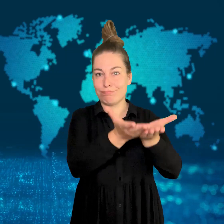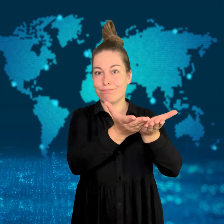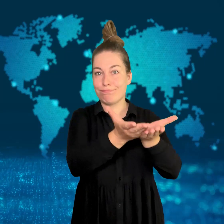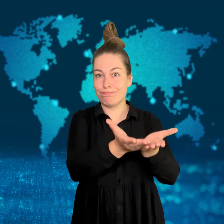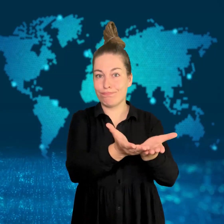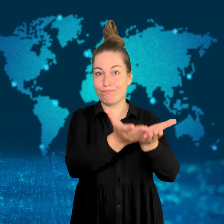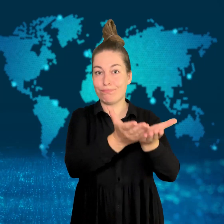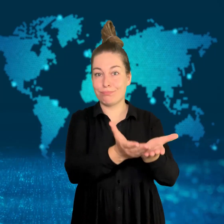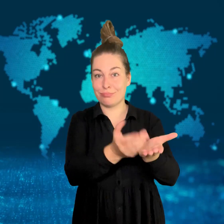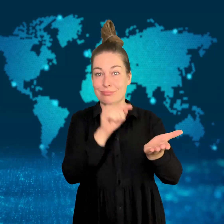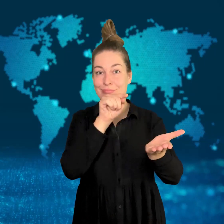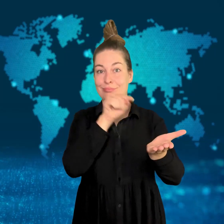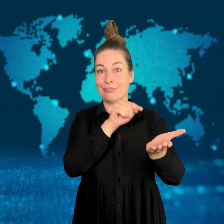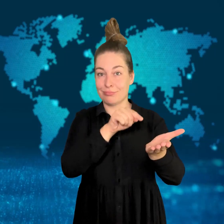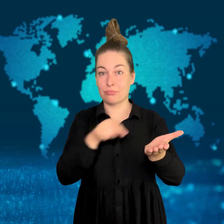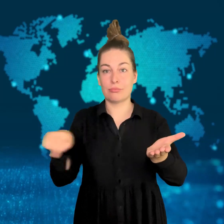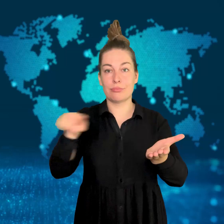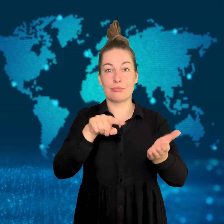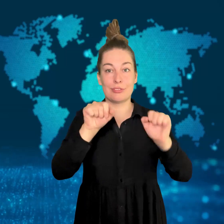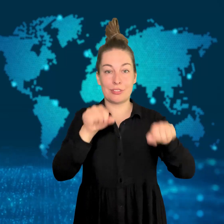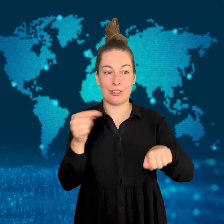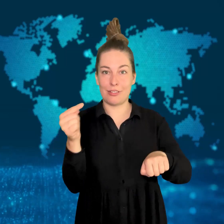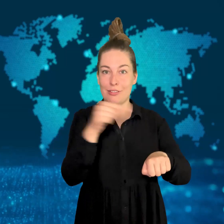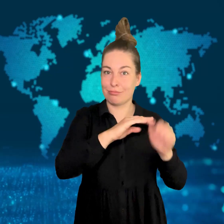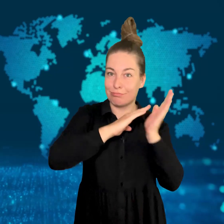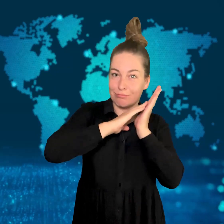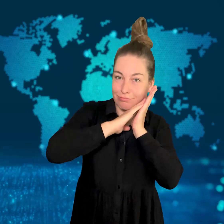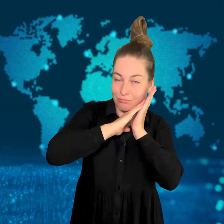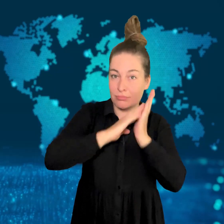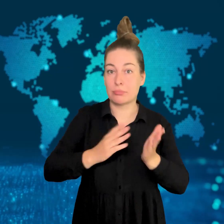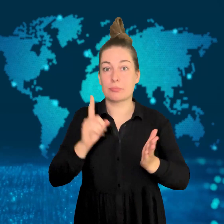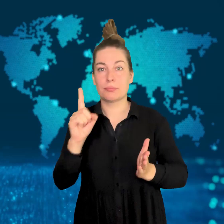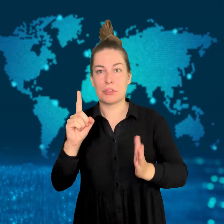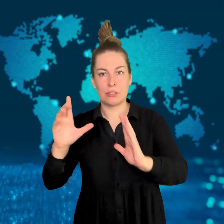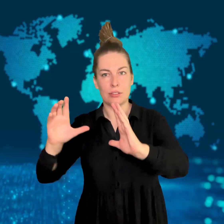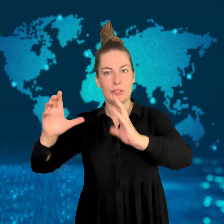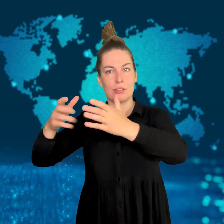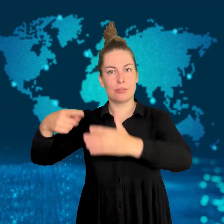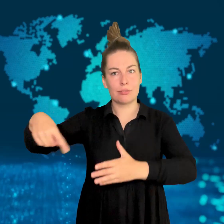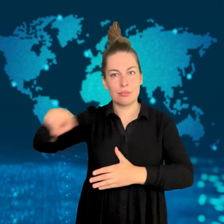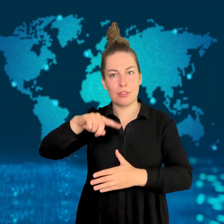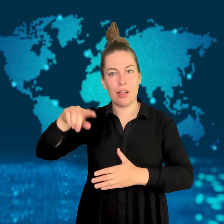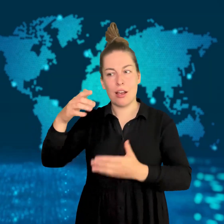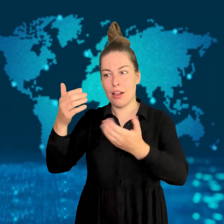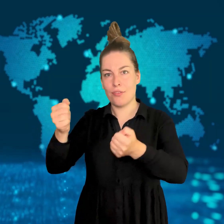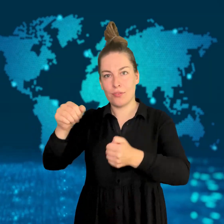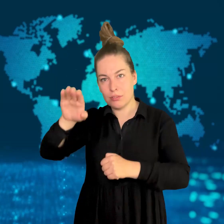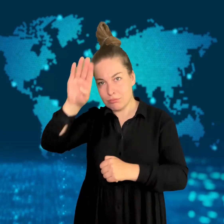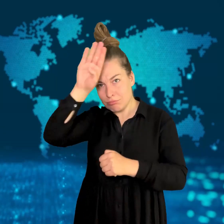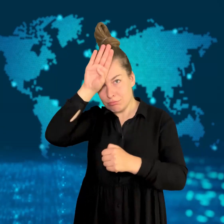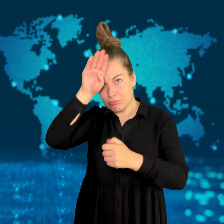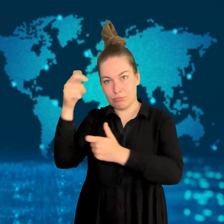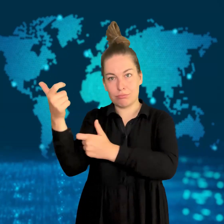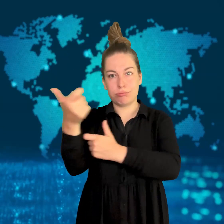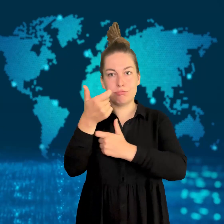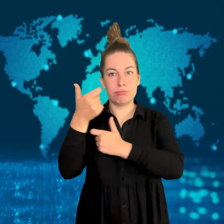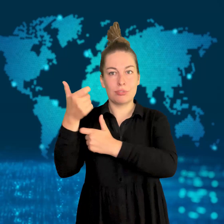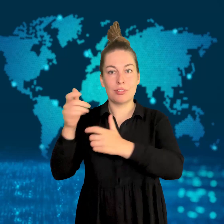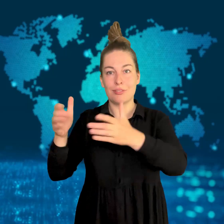That branding came from the country's Fire Brigades Union (FBU).